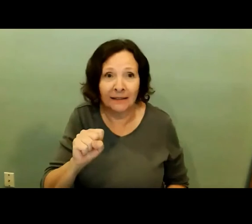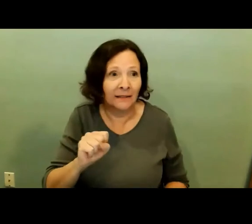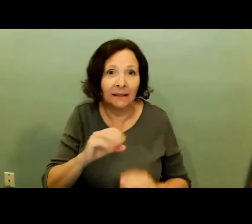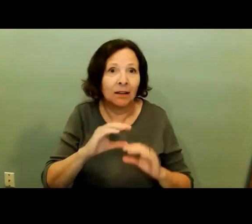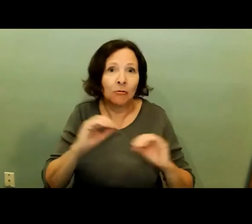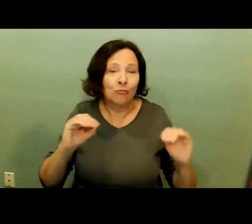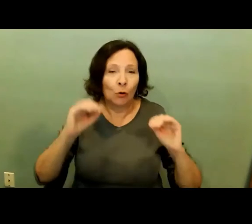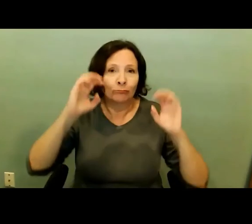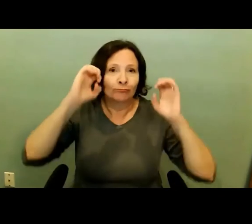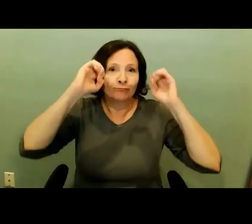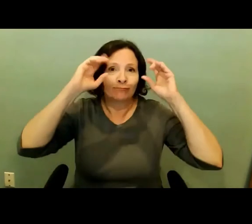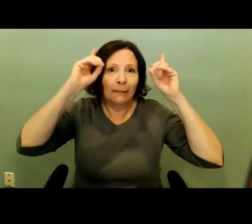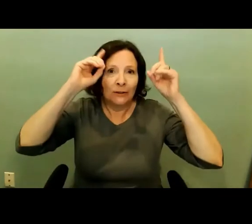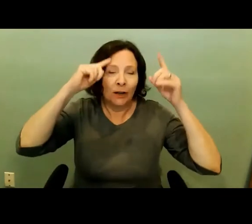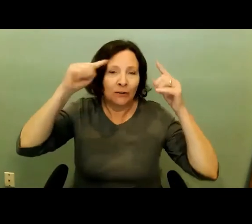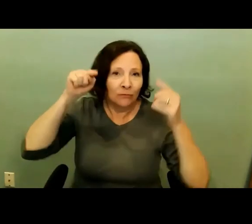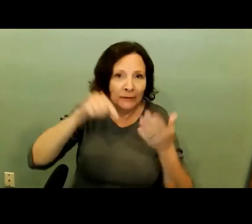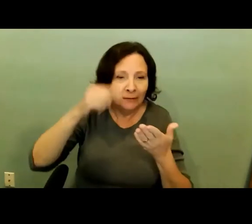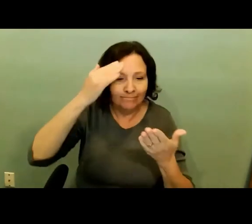that's something that they should be aware of and something that should be tasted before graduation.